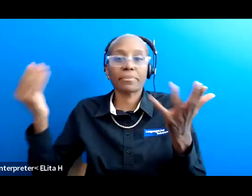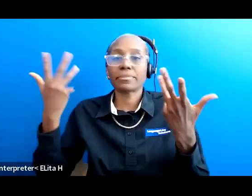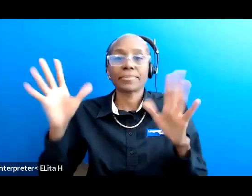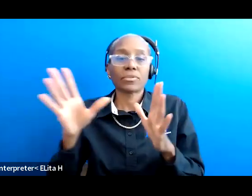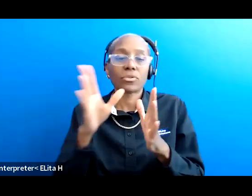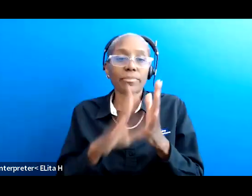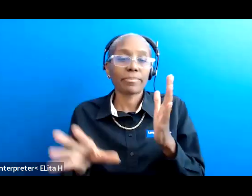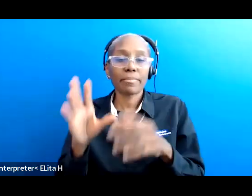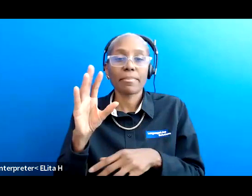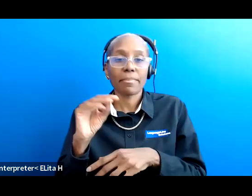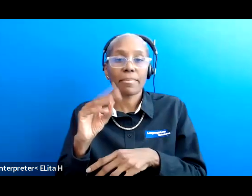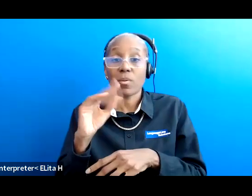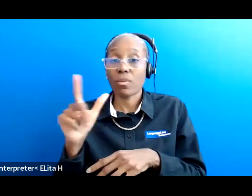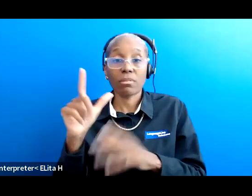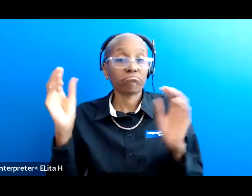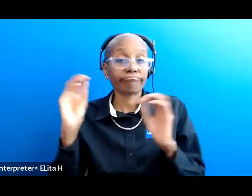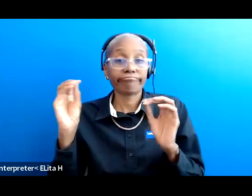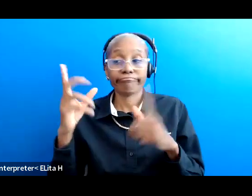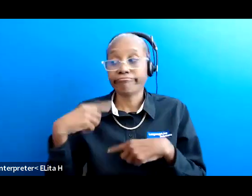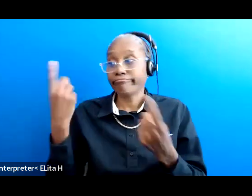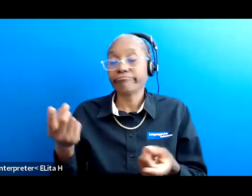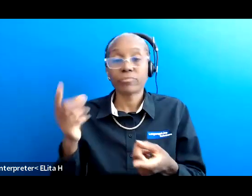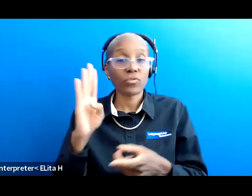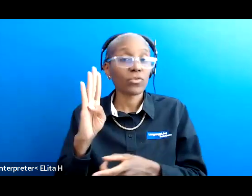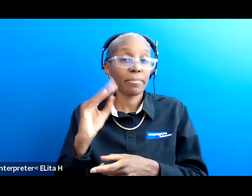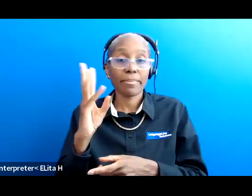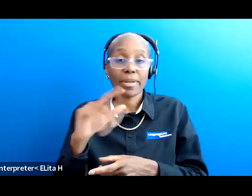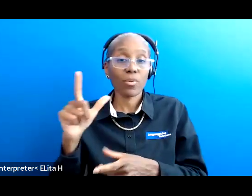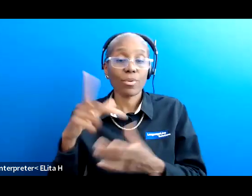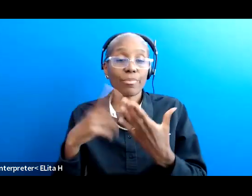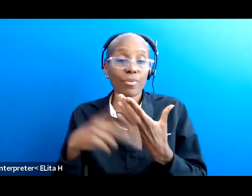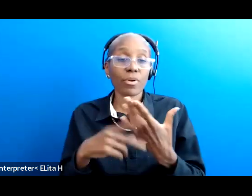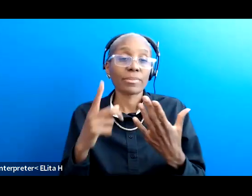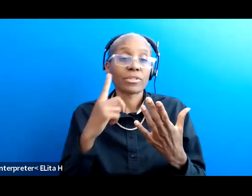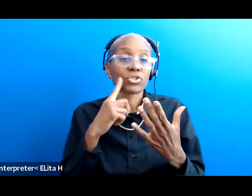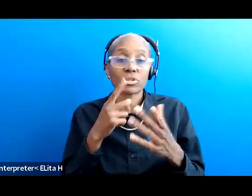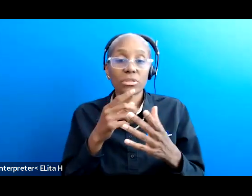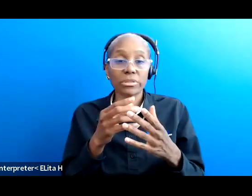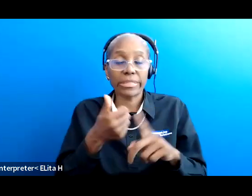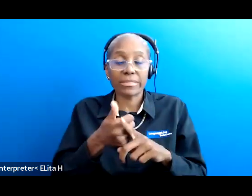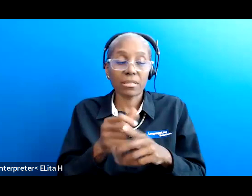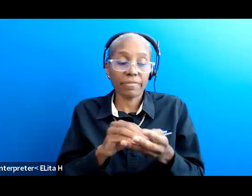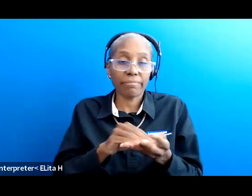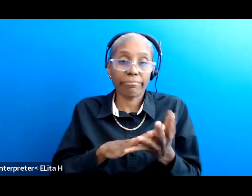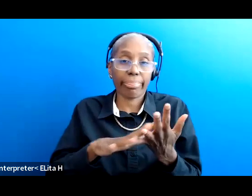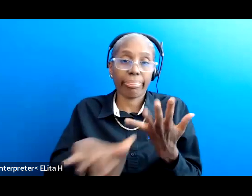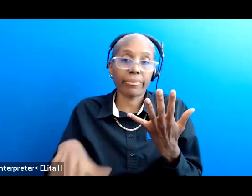If you have not been doing anything for your bowel program and it was just coming out, it probably was not complete and you probably